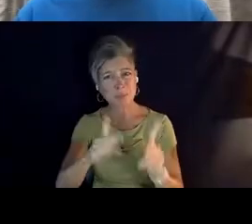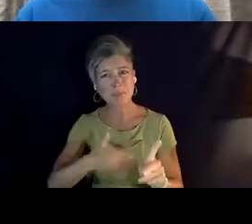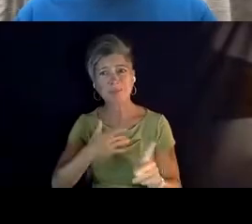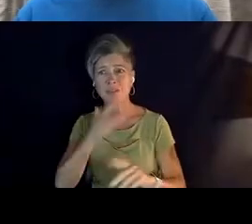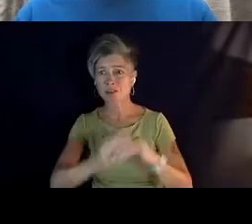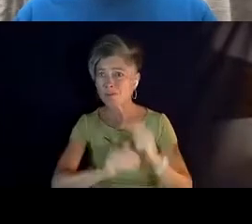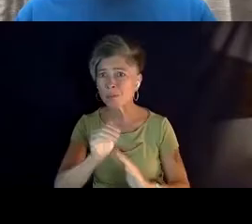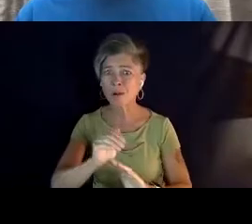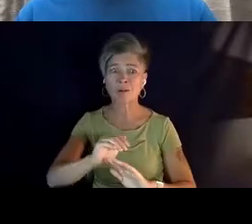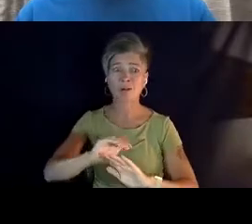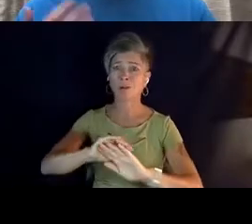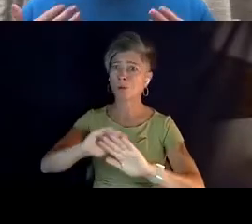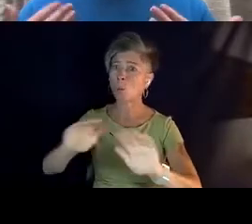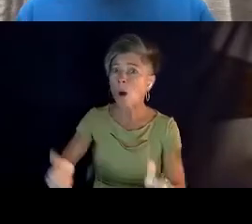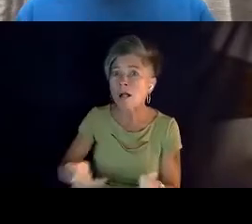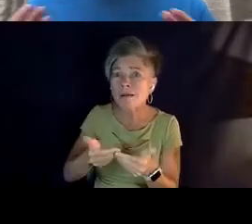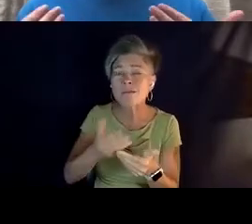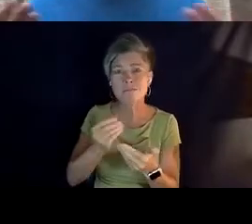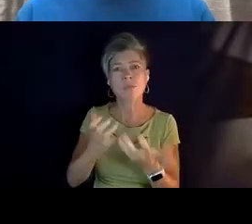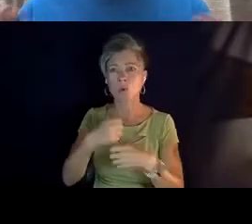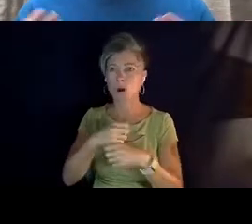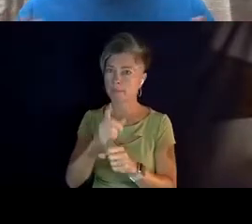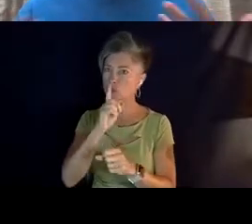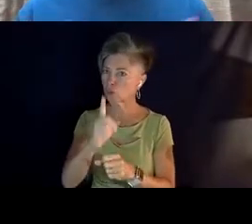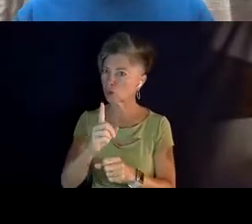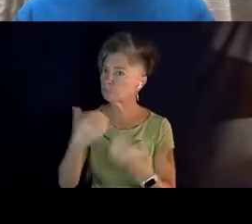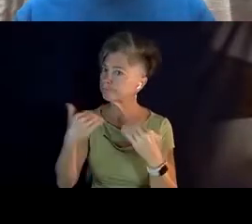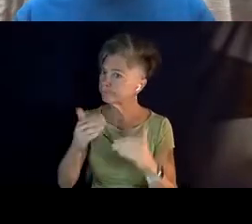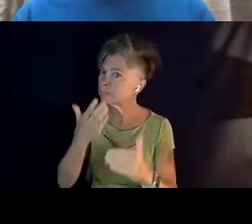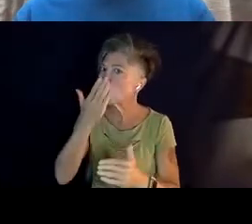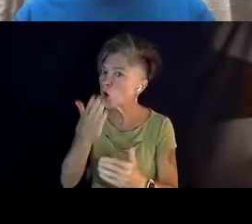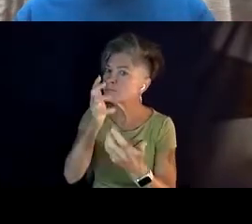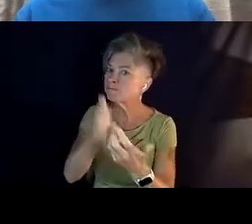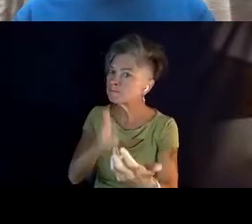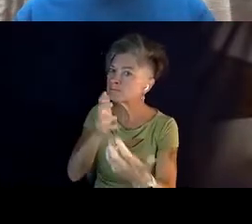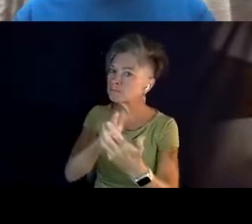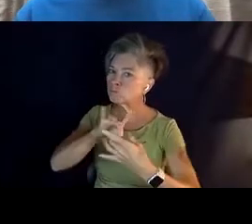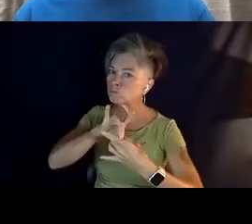that there's a really good, you know, gelling and feeling in that appointment.